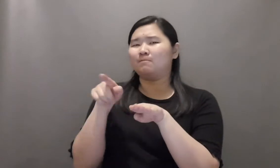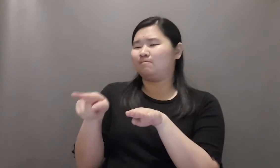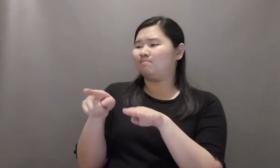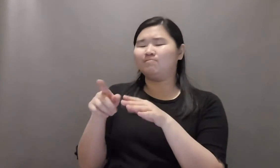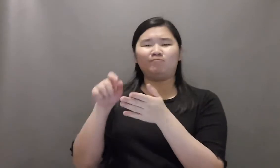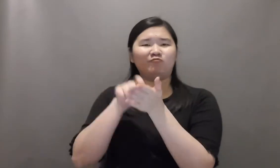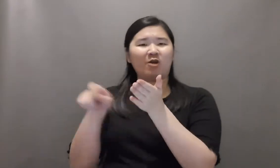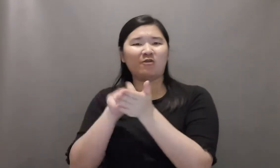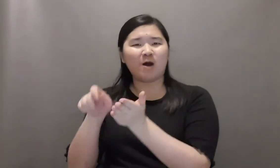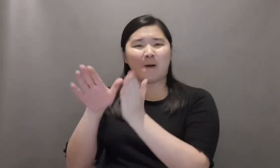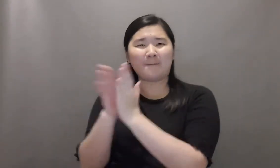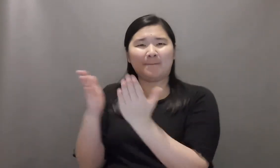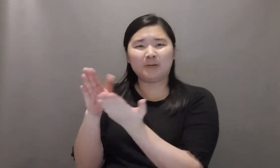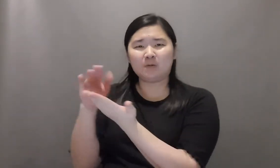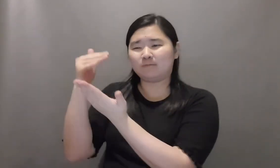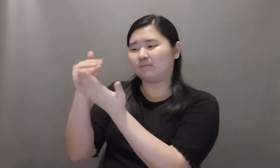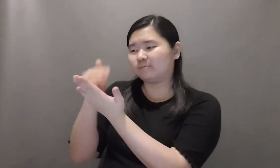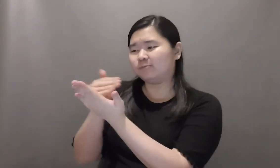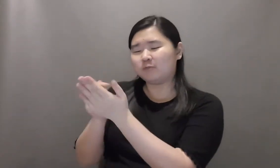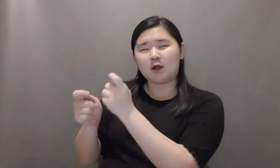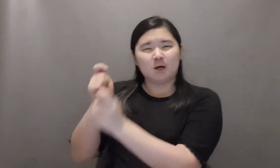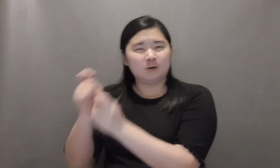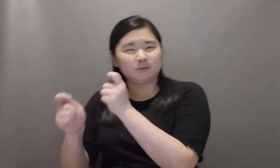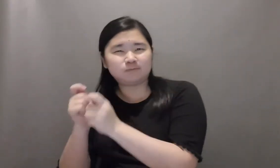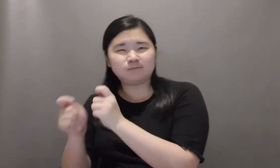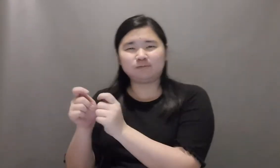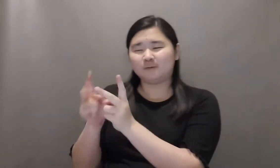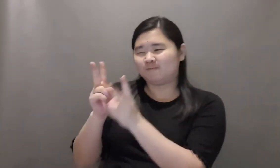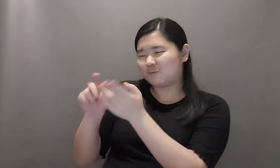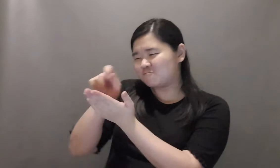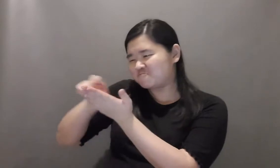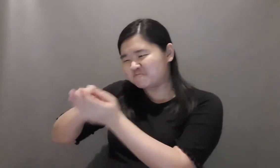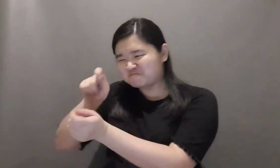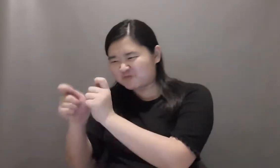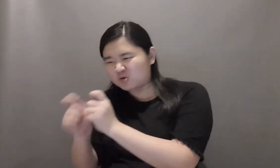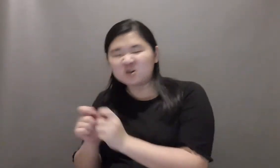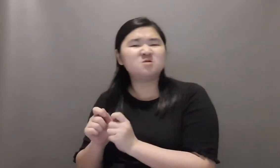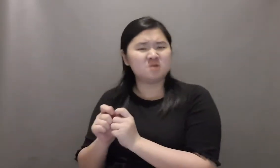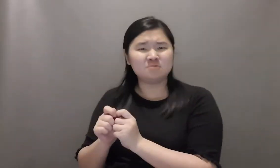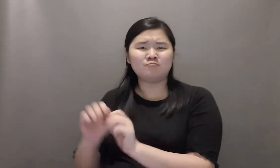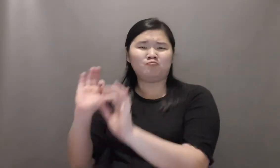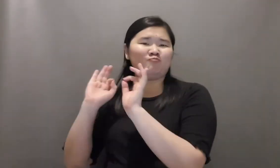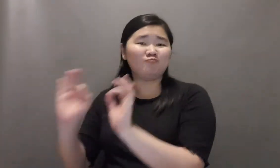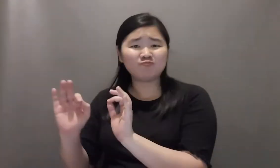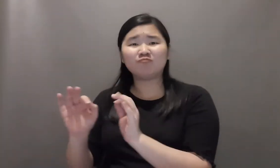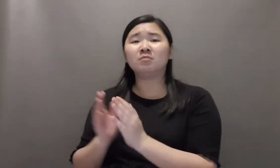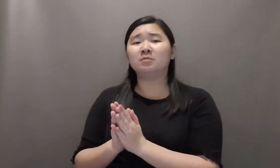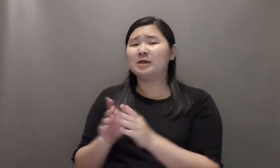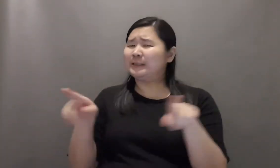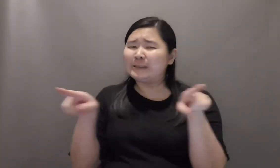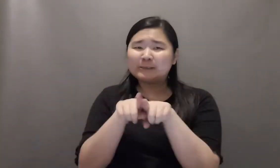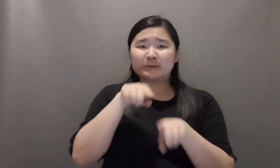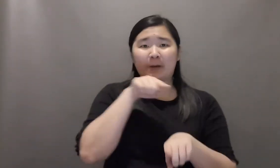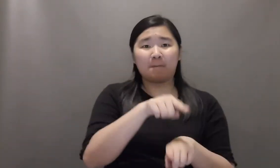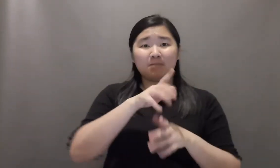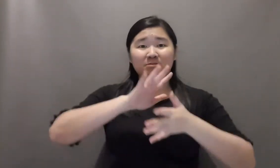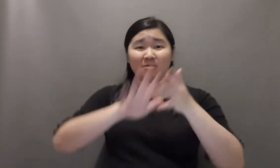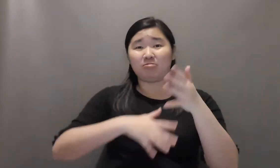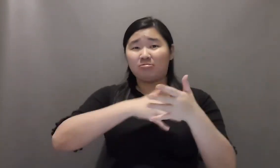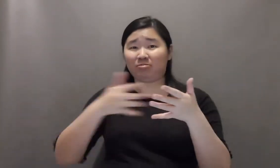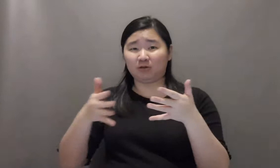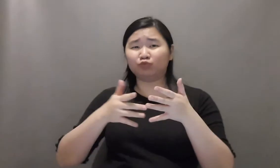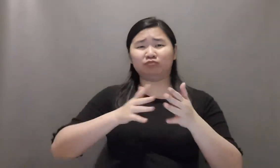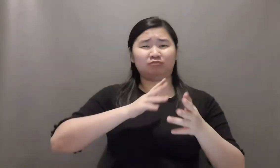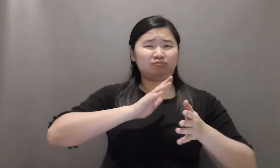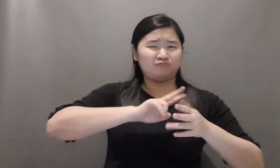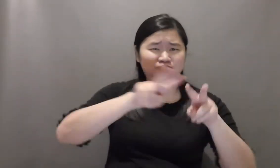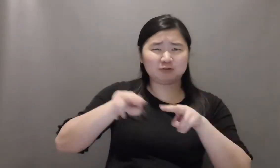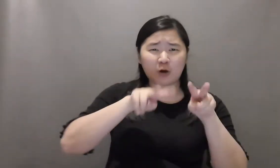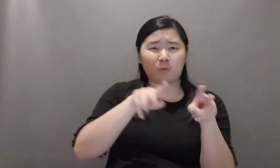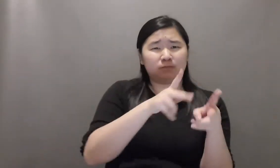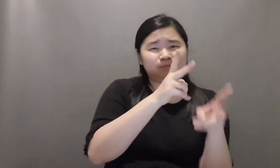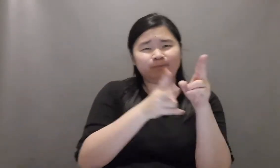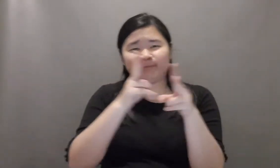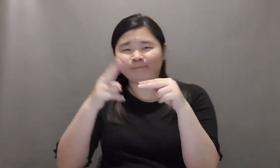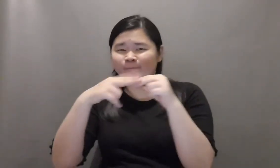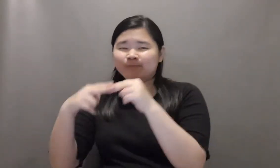It is important that you produce high-quality signed videos, including design and editing,